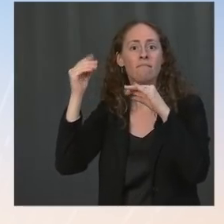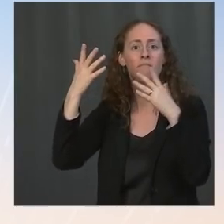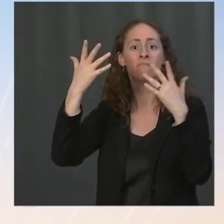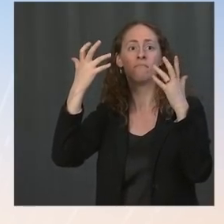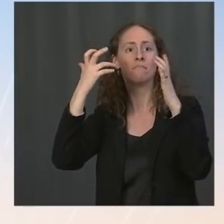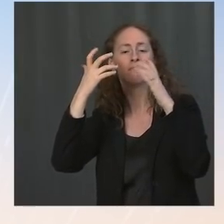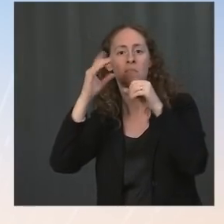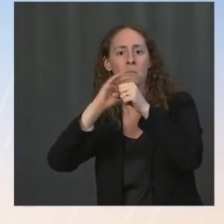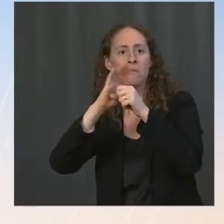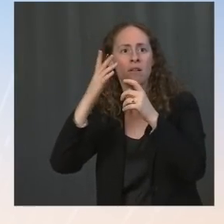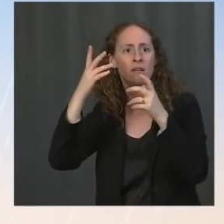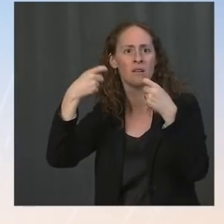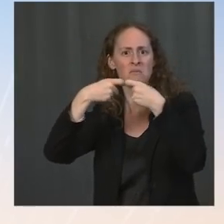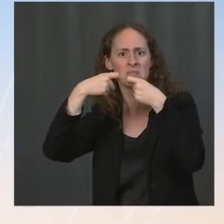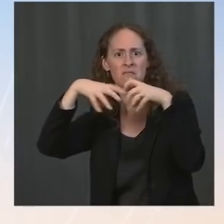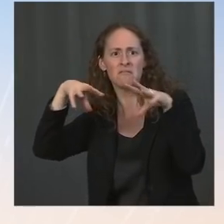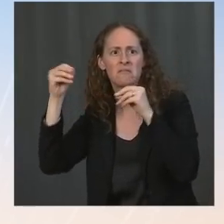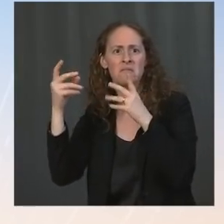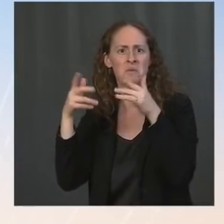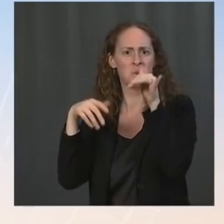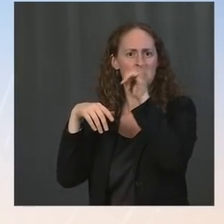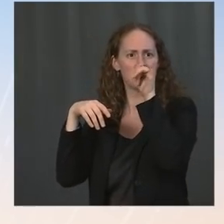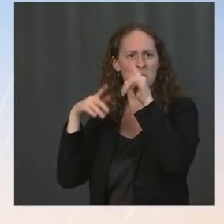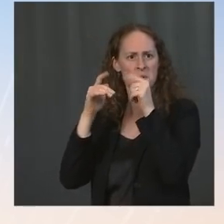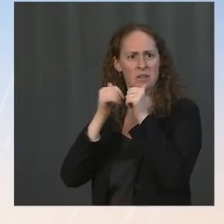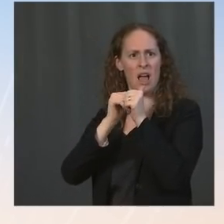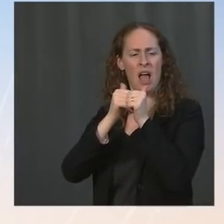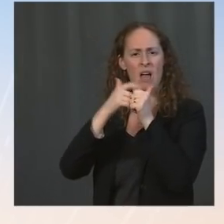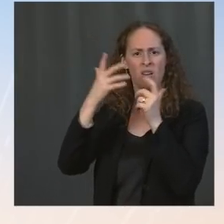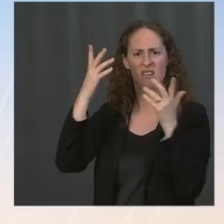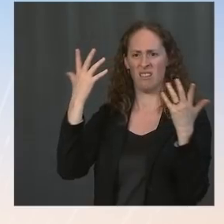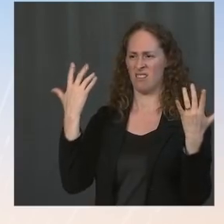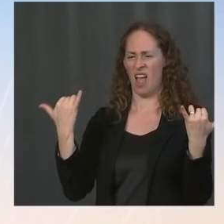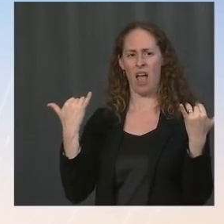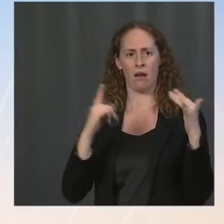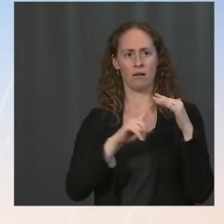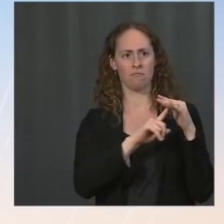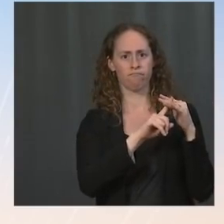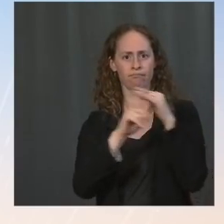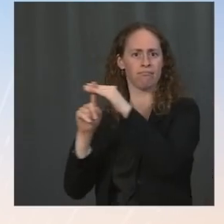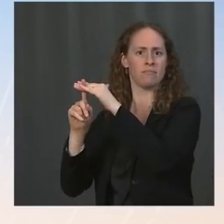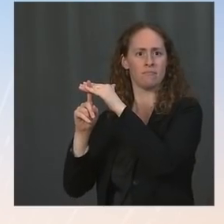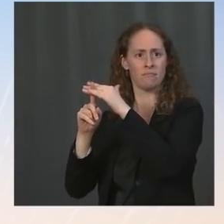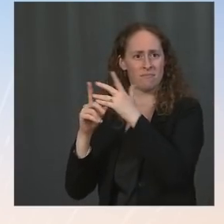on hospitals in that region and what the federal government is specifically doing about that? Ms. Psaki: Absolutely.